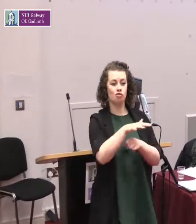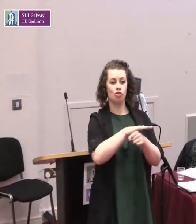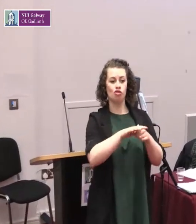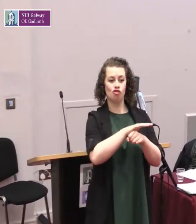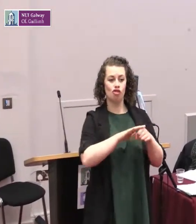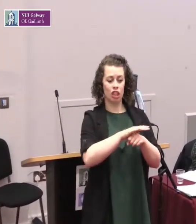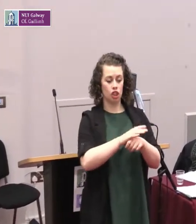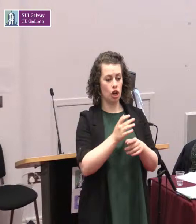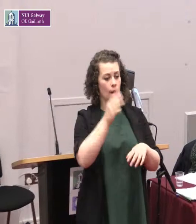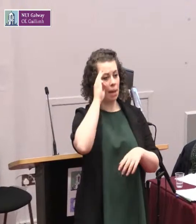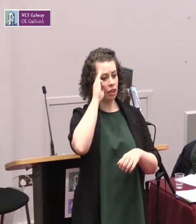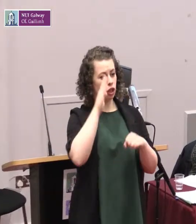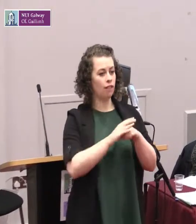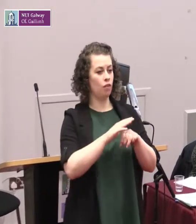with disabilities.